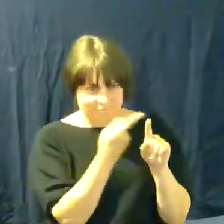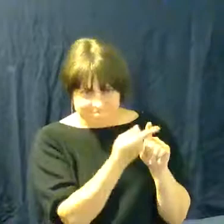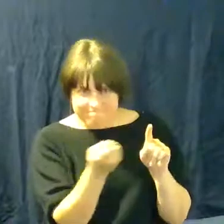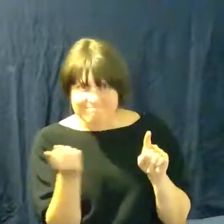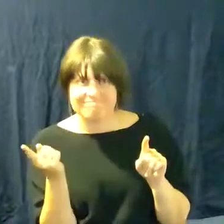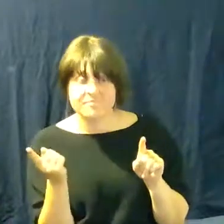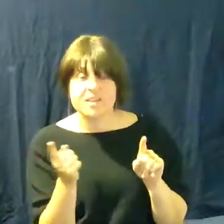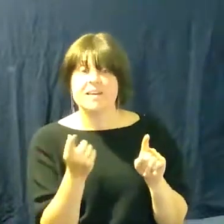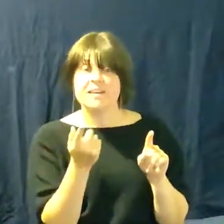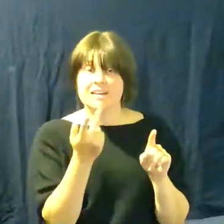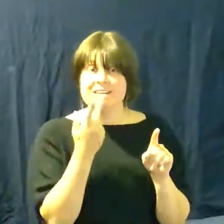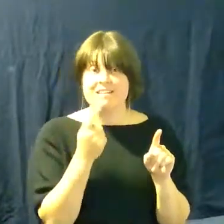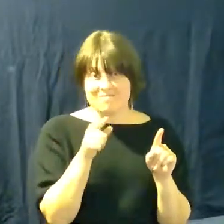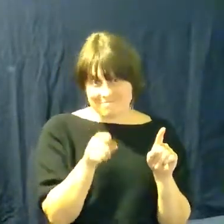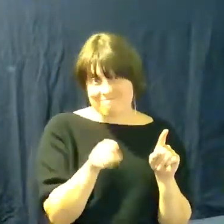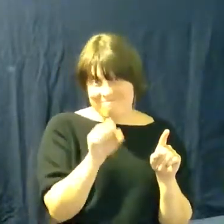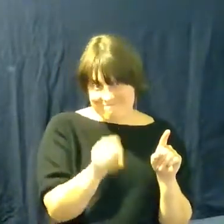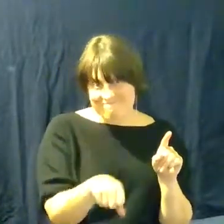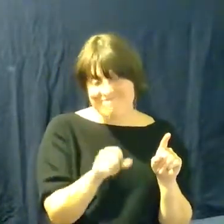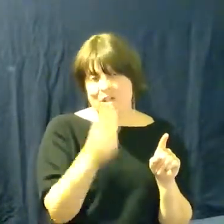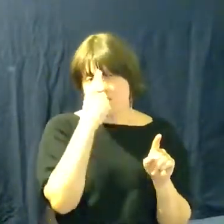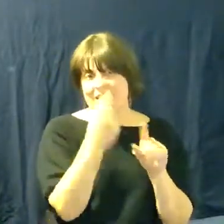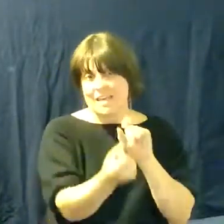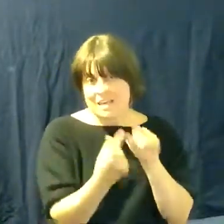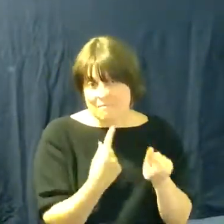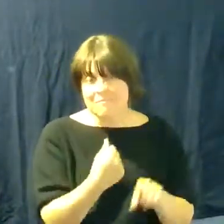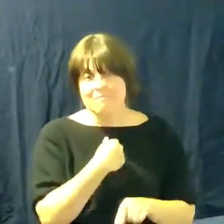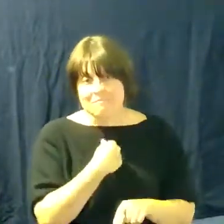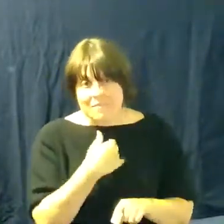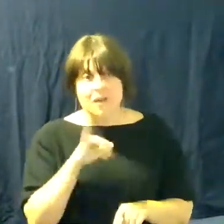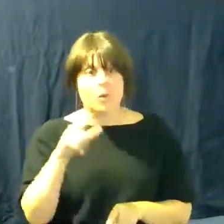able or confident to ask a question in front of everybody. You can always